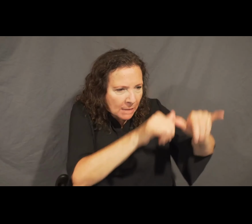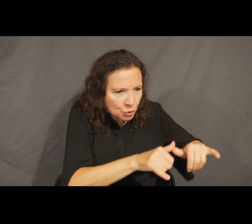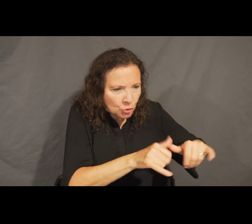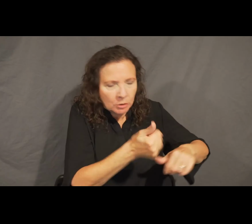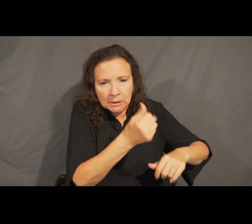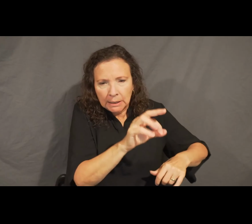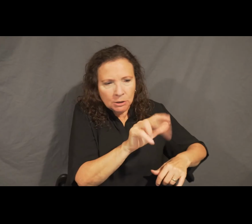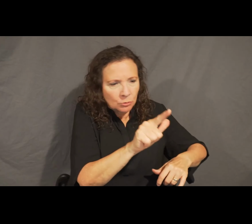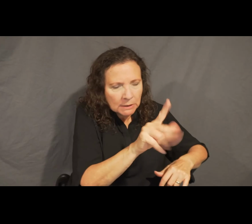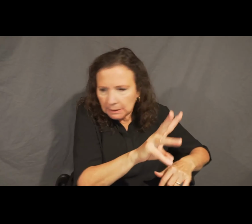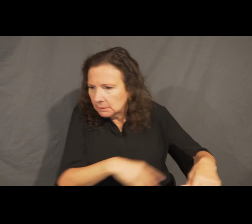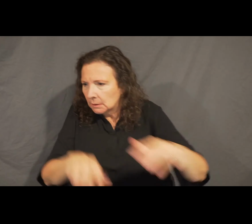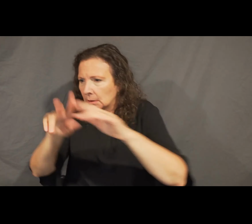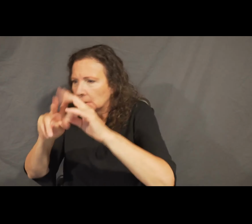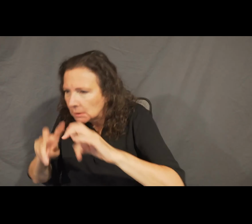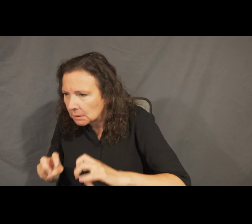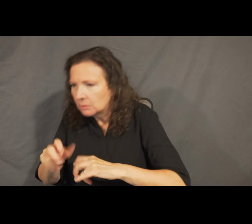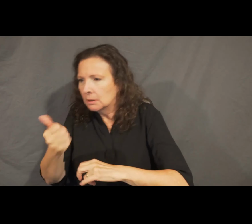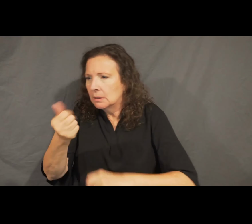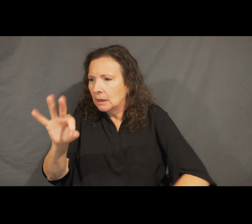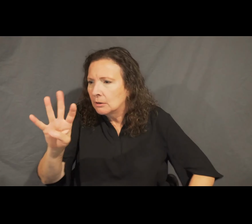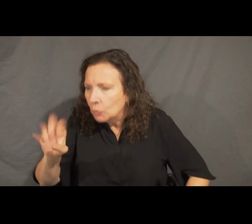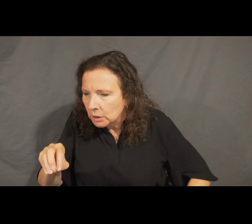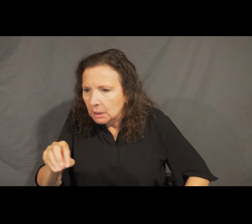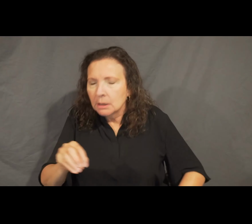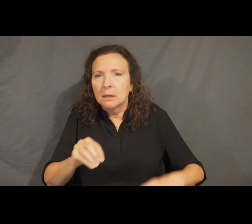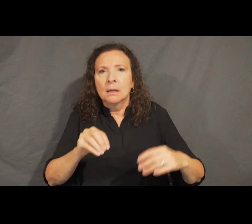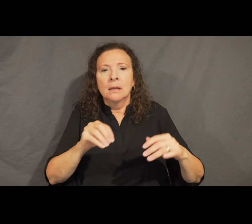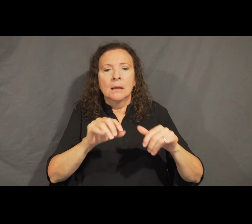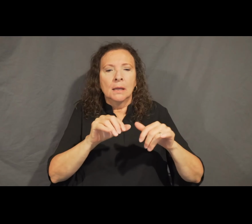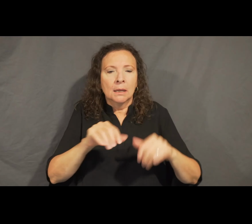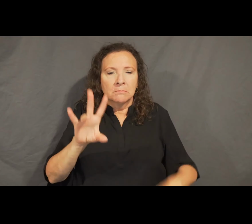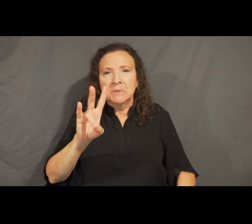pilots and following the measurements, they went out and looked at the data.